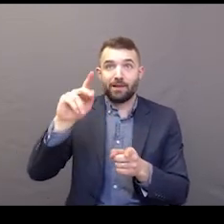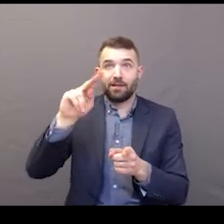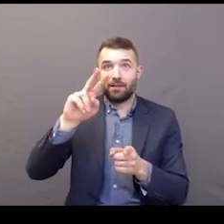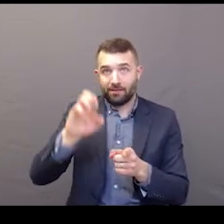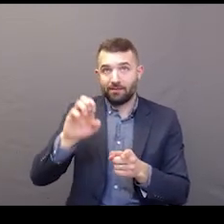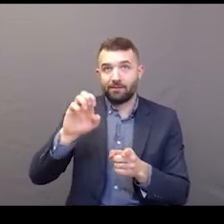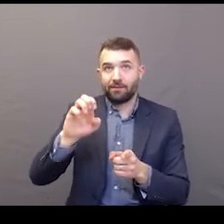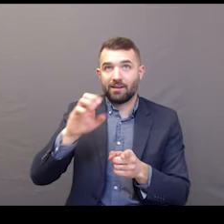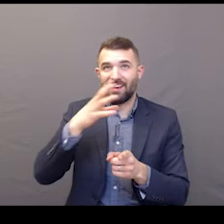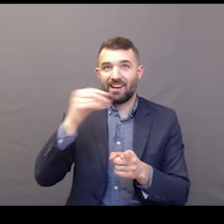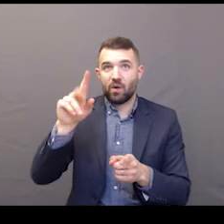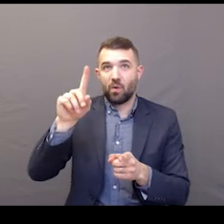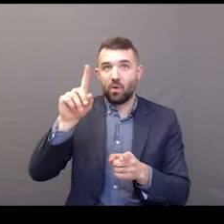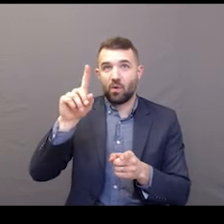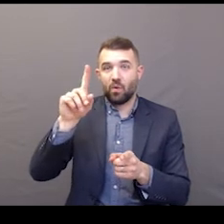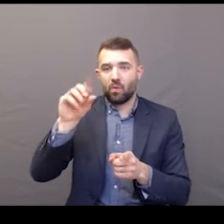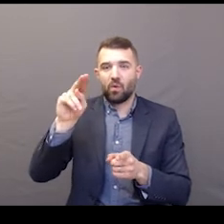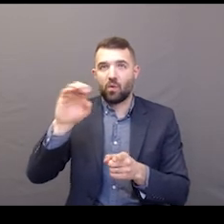north to Beardslee Boulevard and a block west